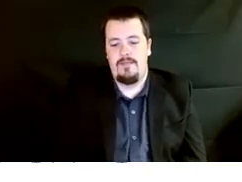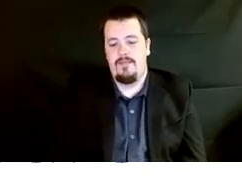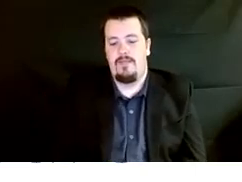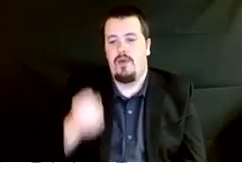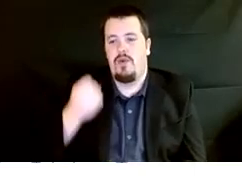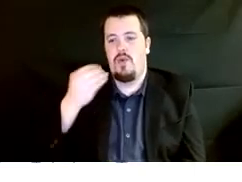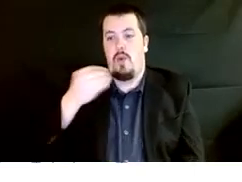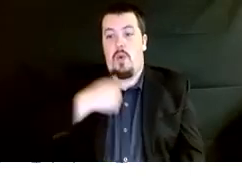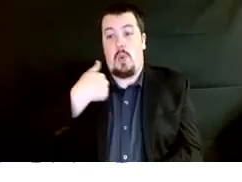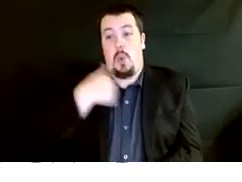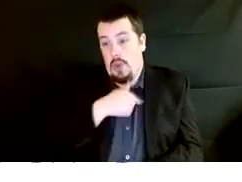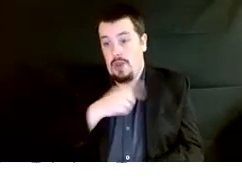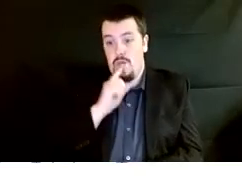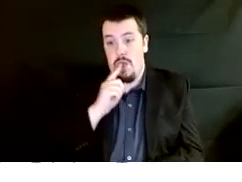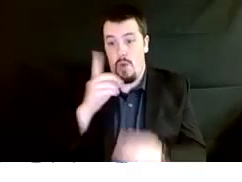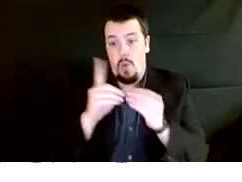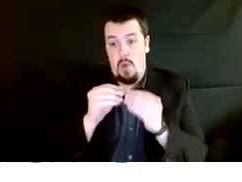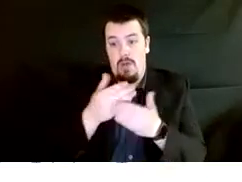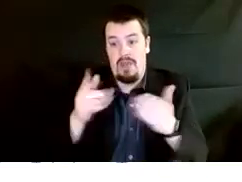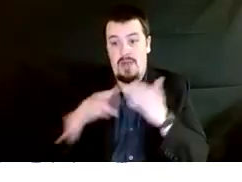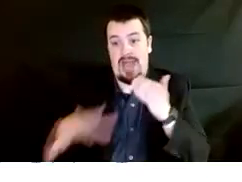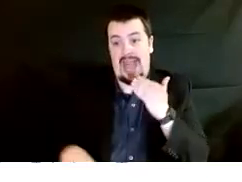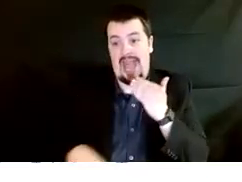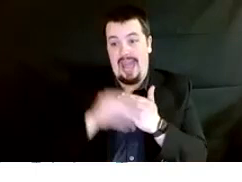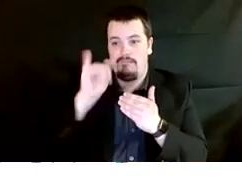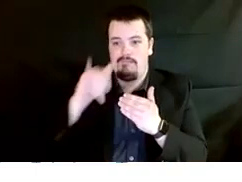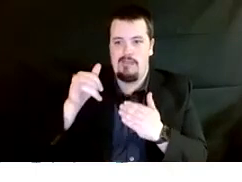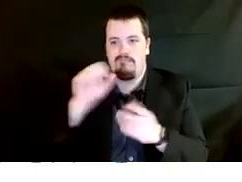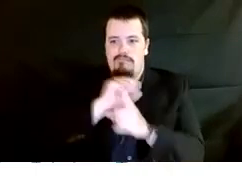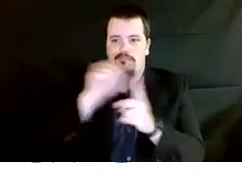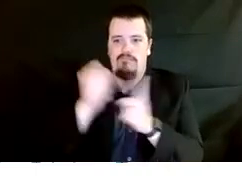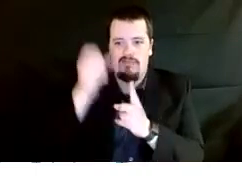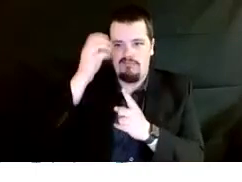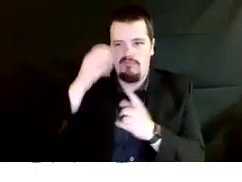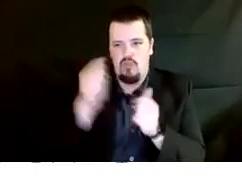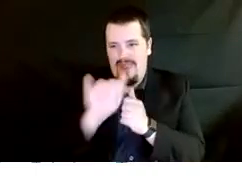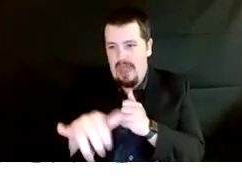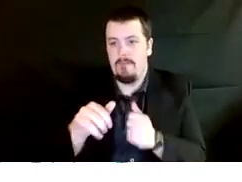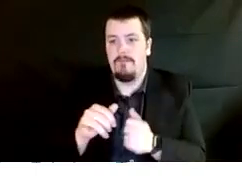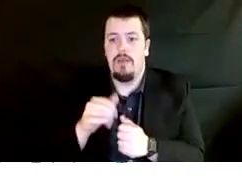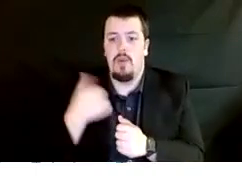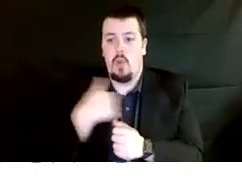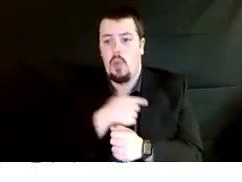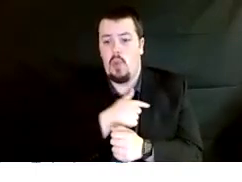we ..one more thing to add I guess to the context of this um is that we were contacted pretty